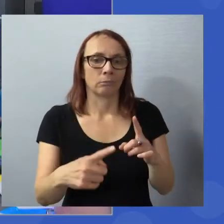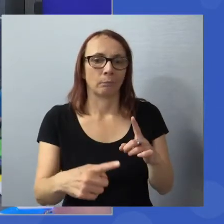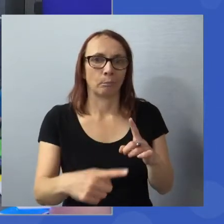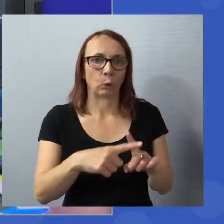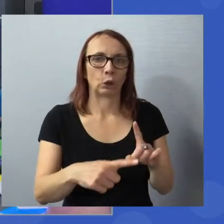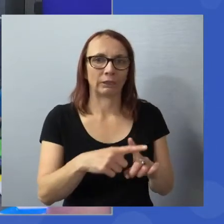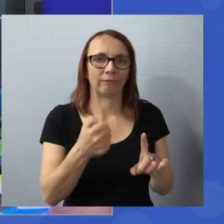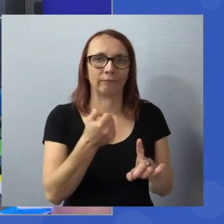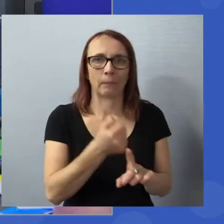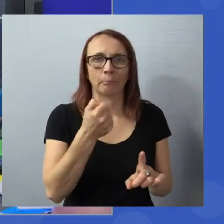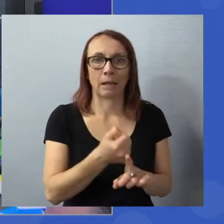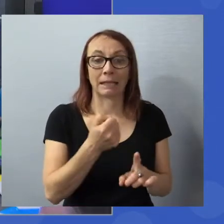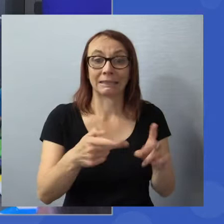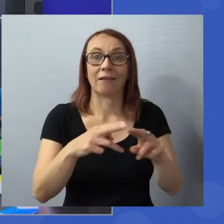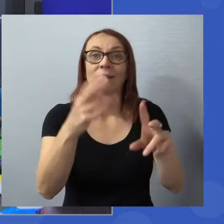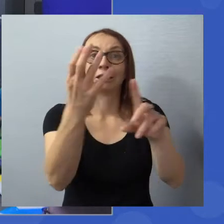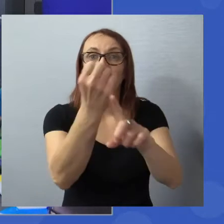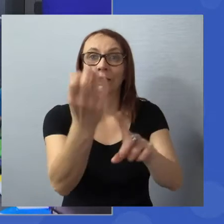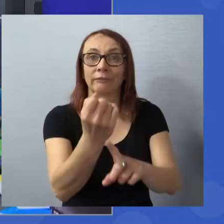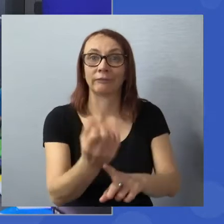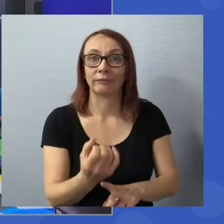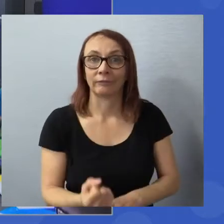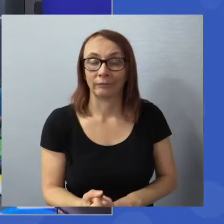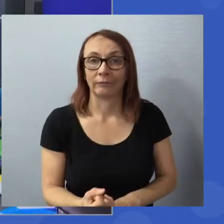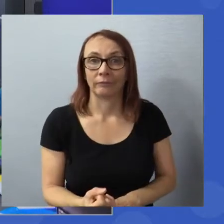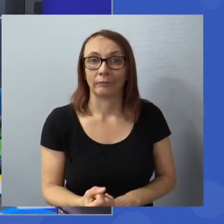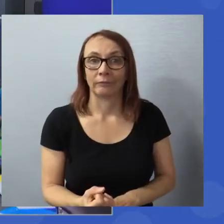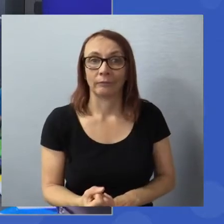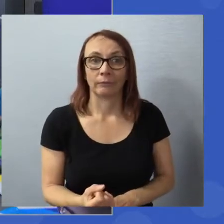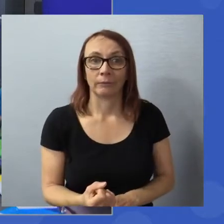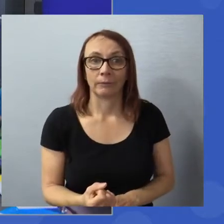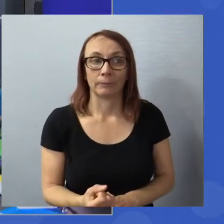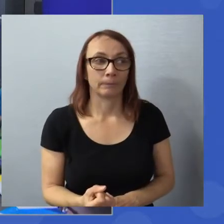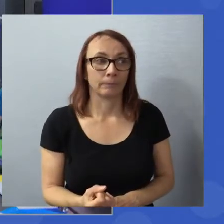if the goals are achieved positive impacts would encourage politicians to